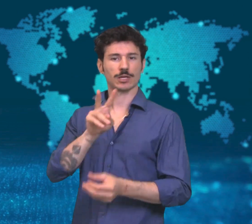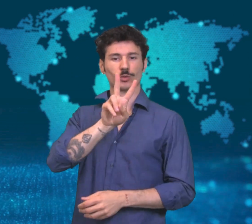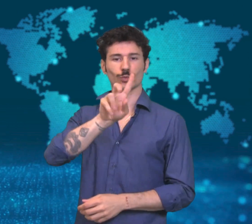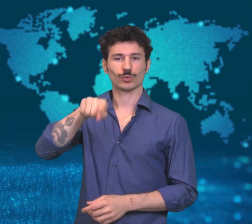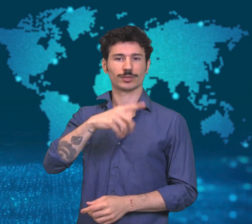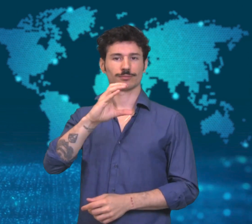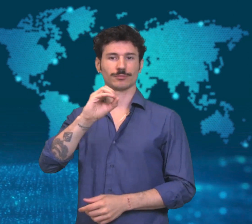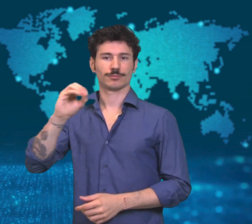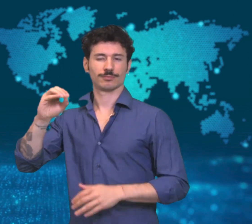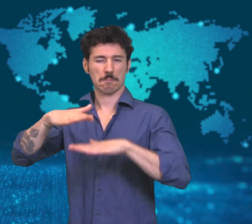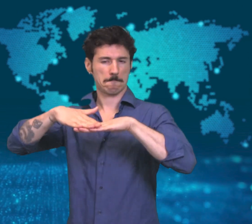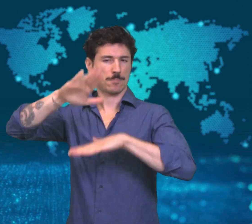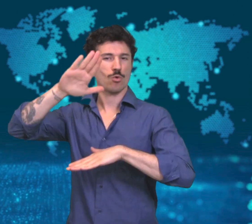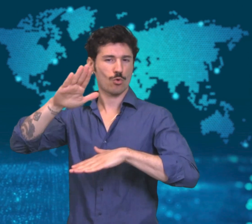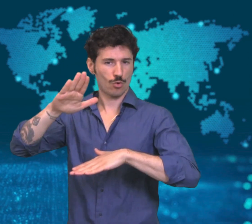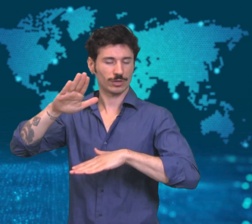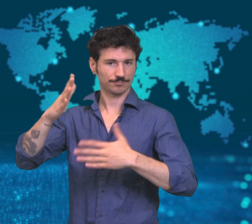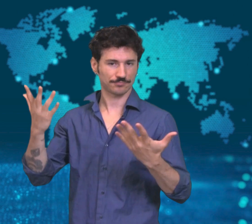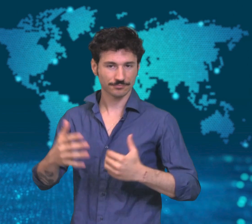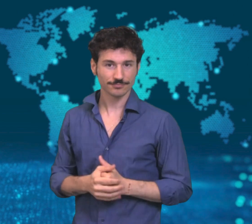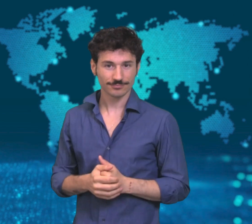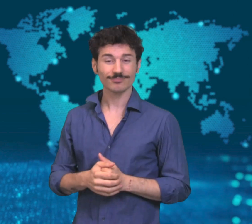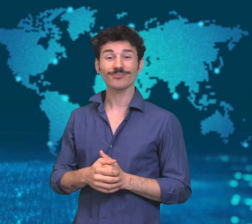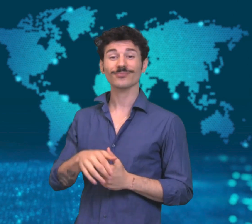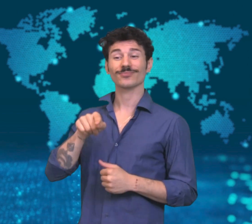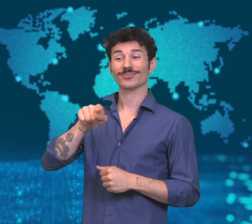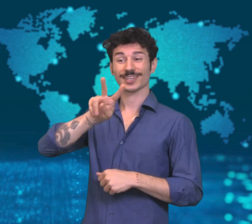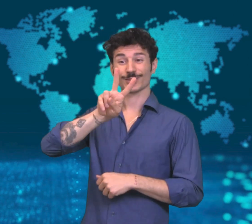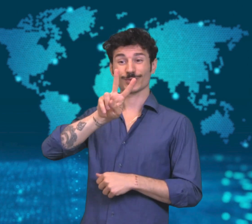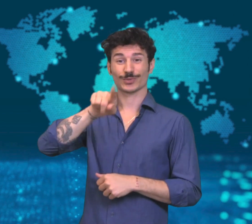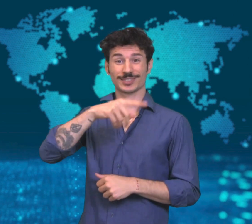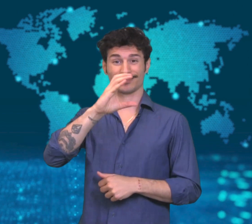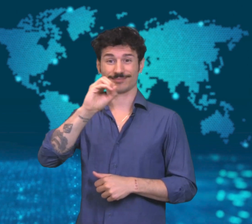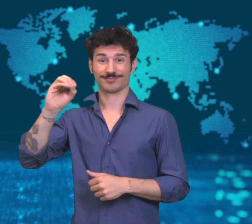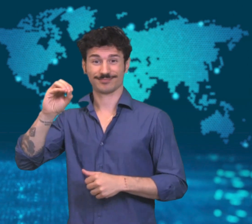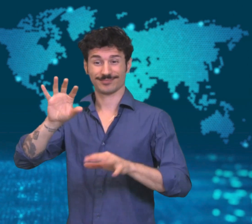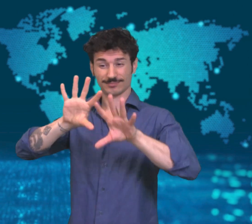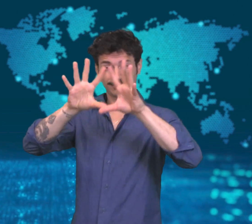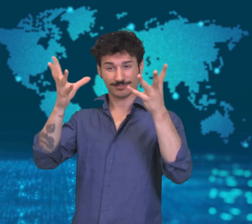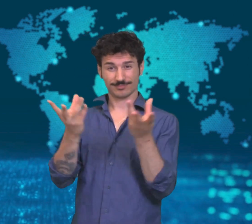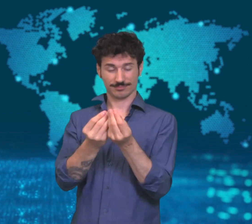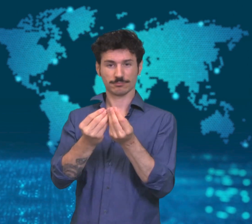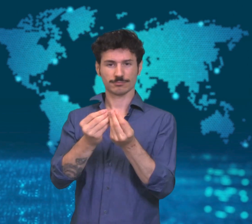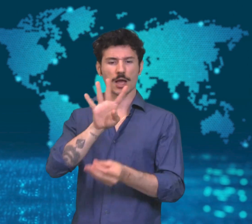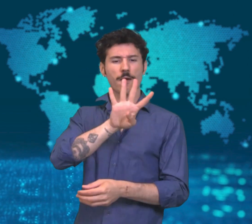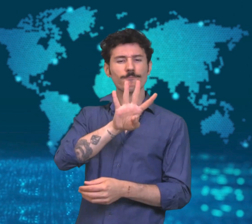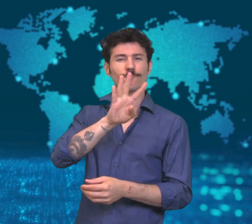Researchers believe that Diego fathered and grandfathered